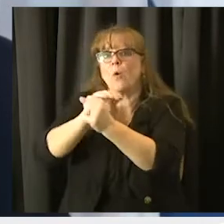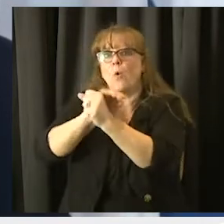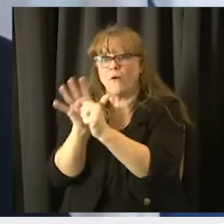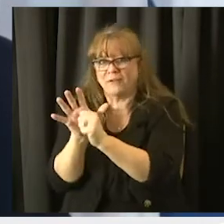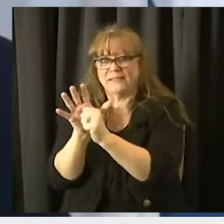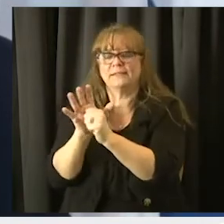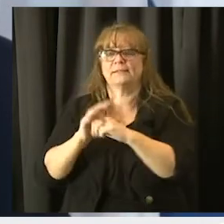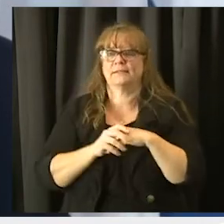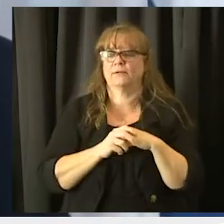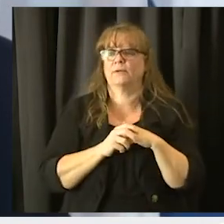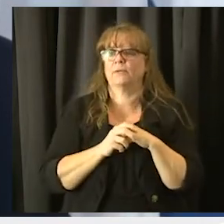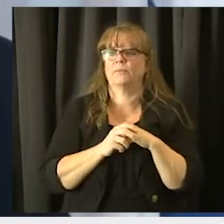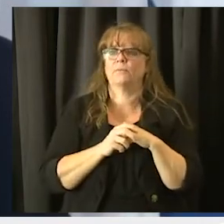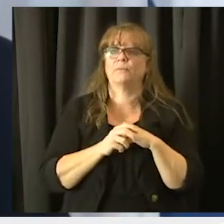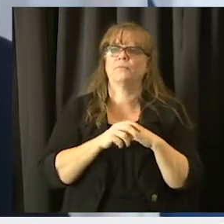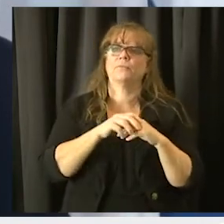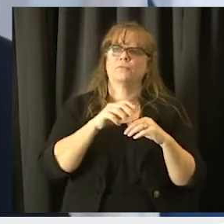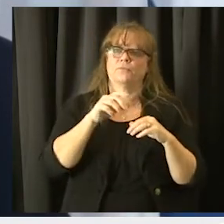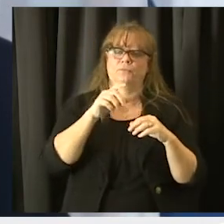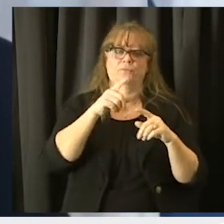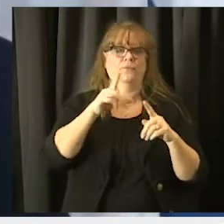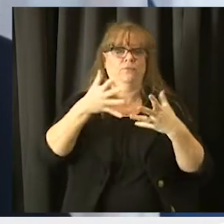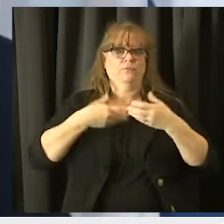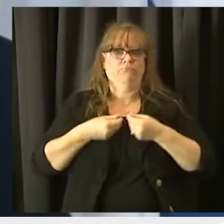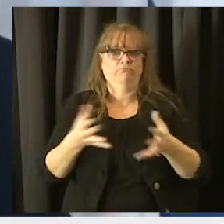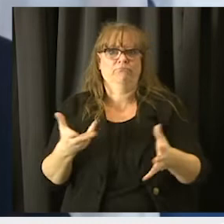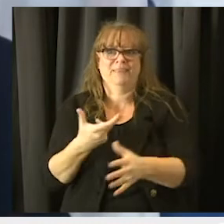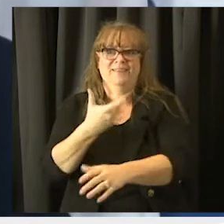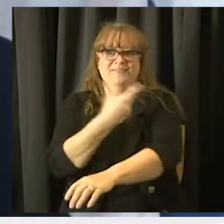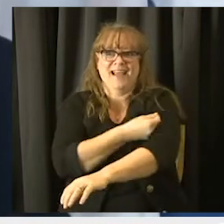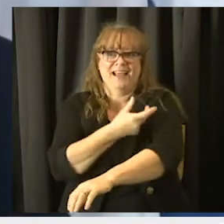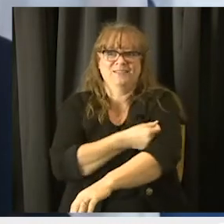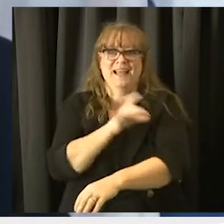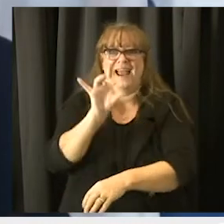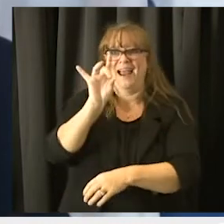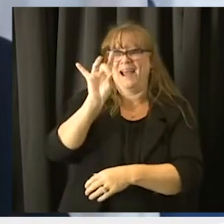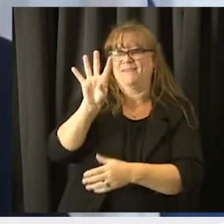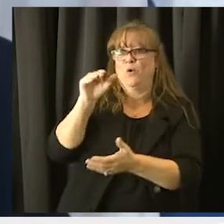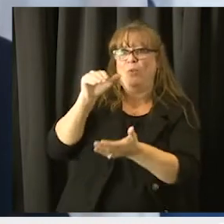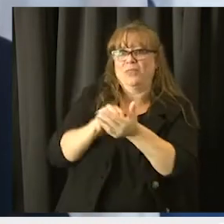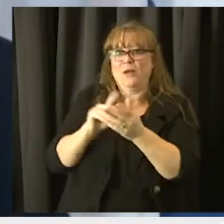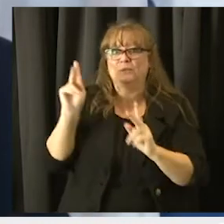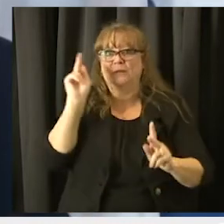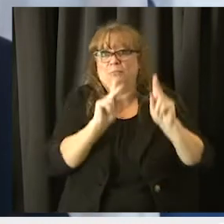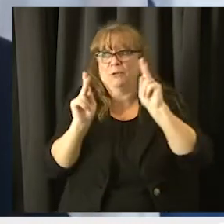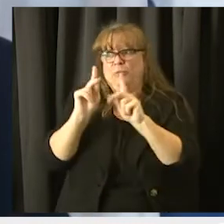the top four or five states for uh vaccines administered per per capita per population.